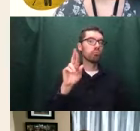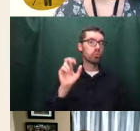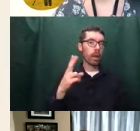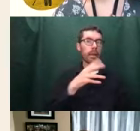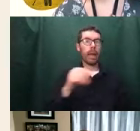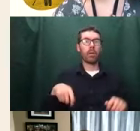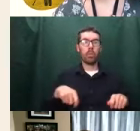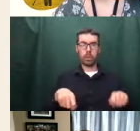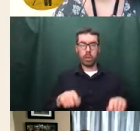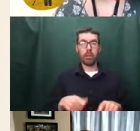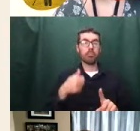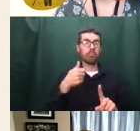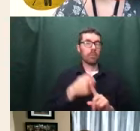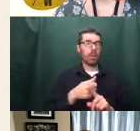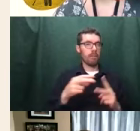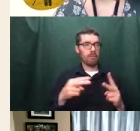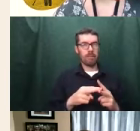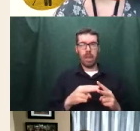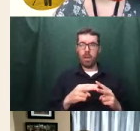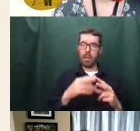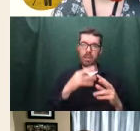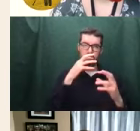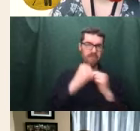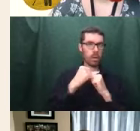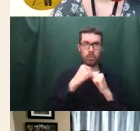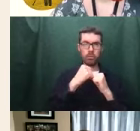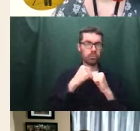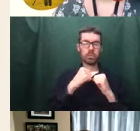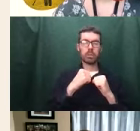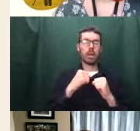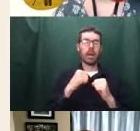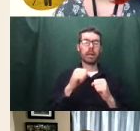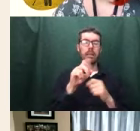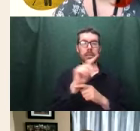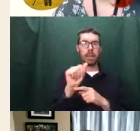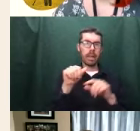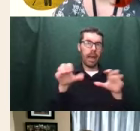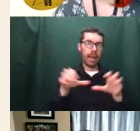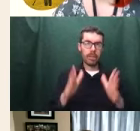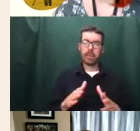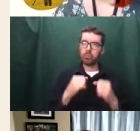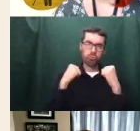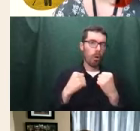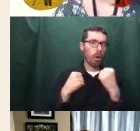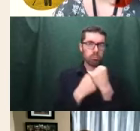activist who died last year on May 20th of 2020 and under the image is a quote that I